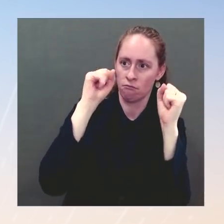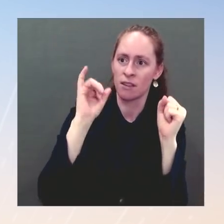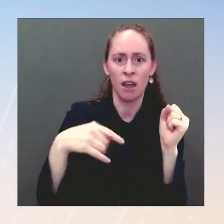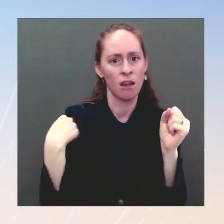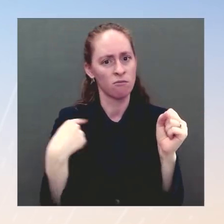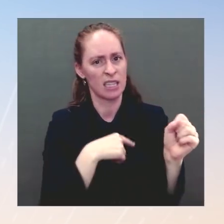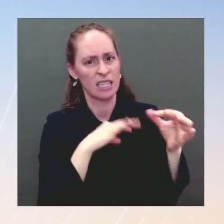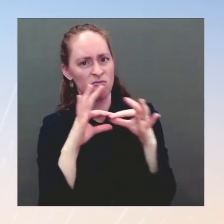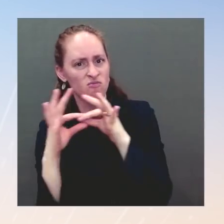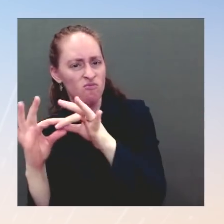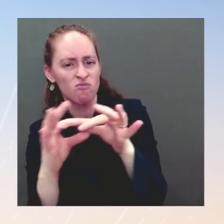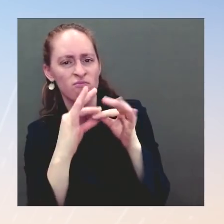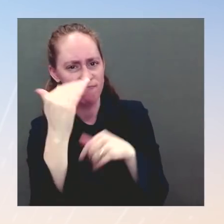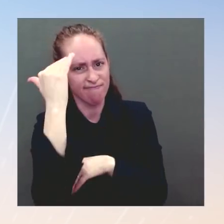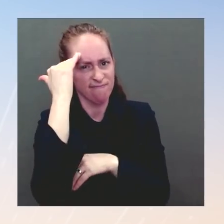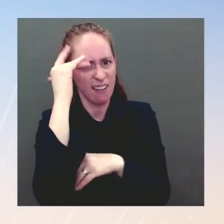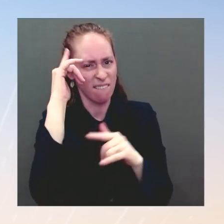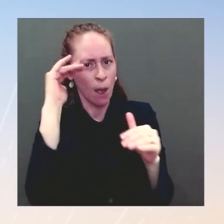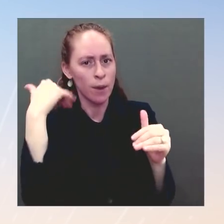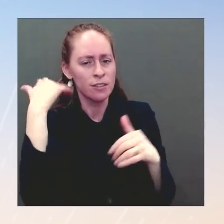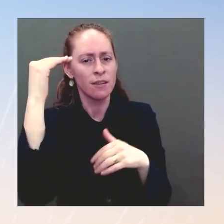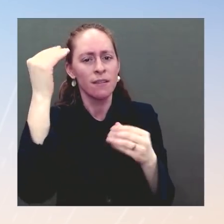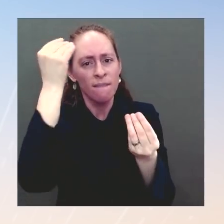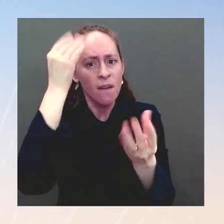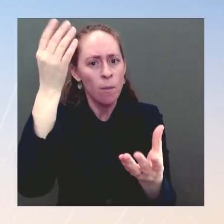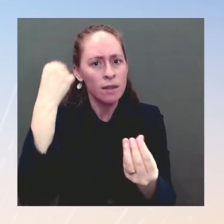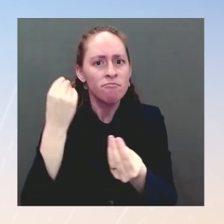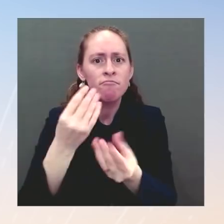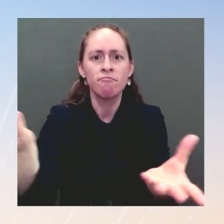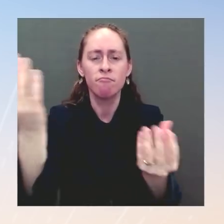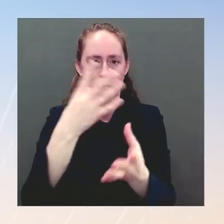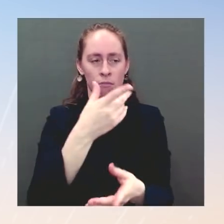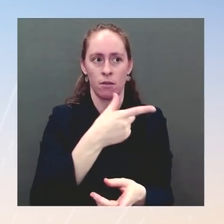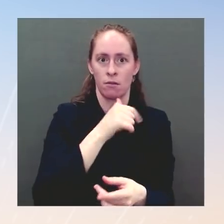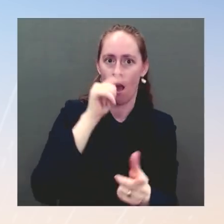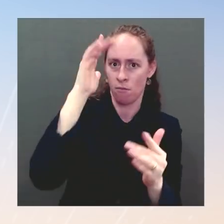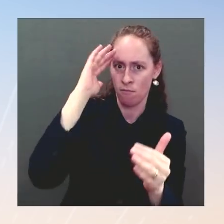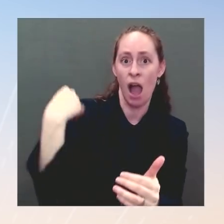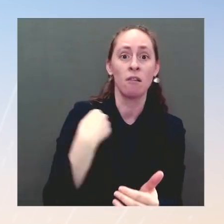and did not expect the global community to be as unified as it is. What have you seen from Putin's actions,